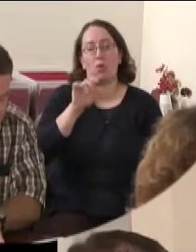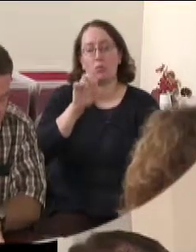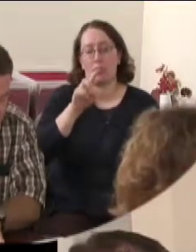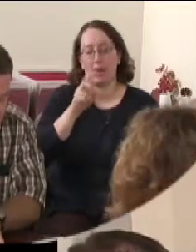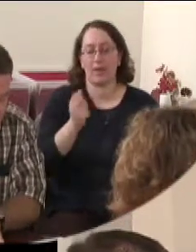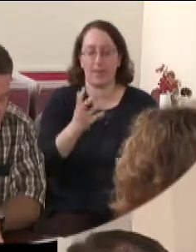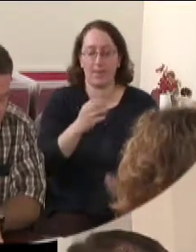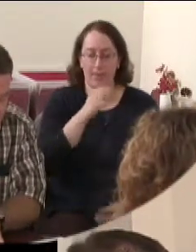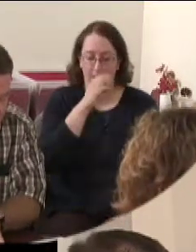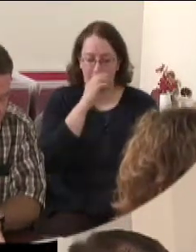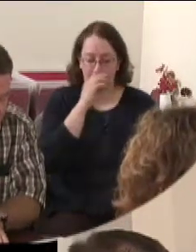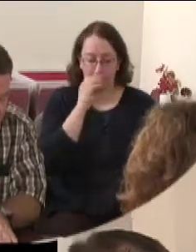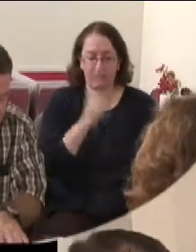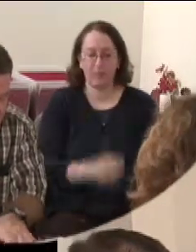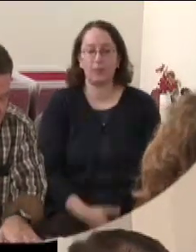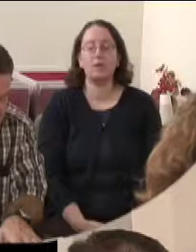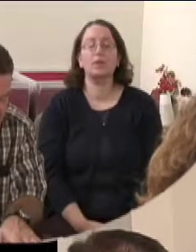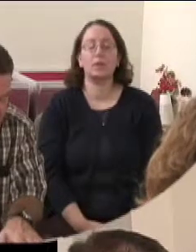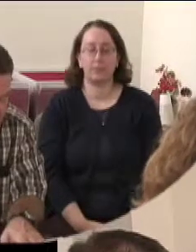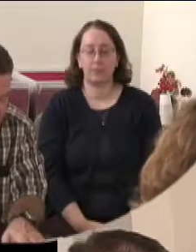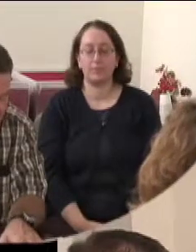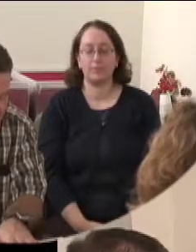let's see, district director level,